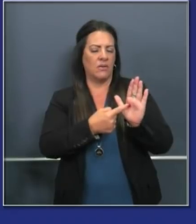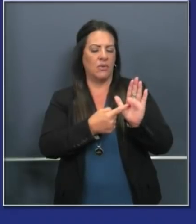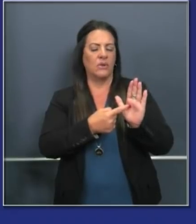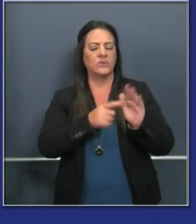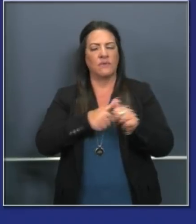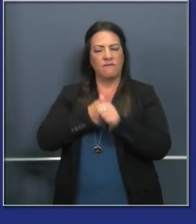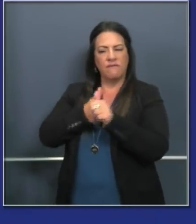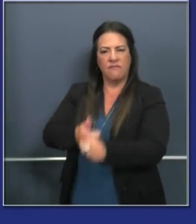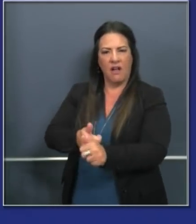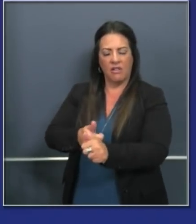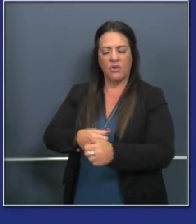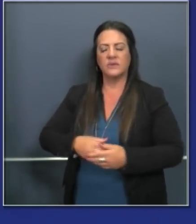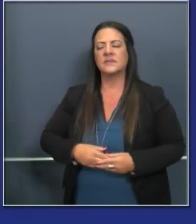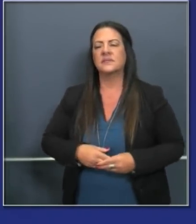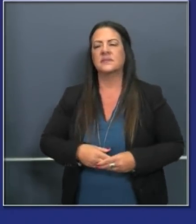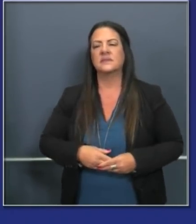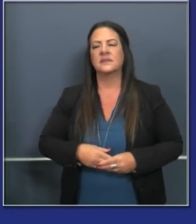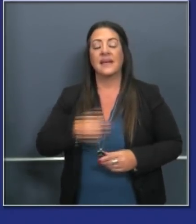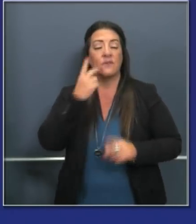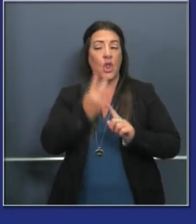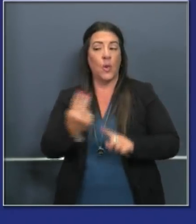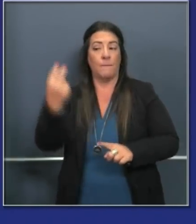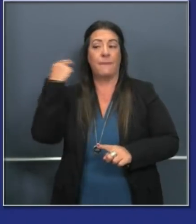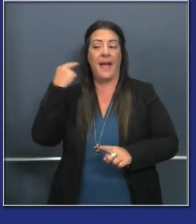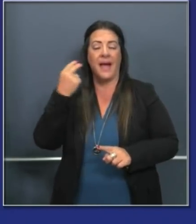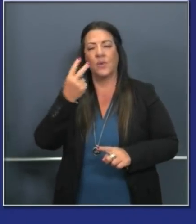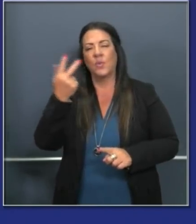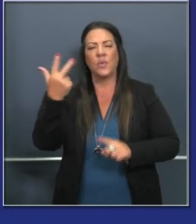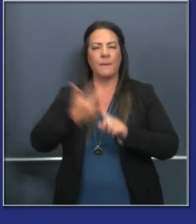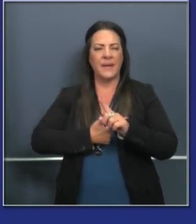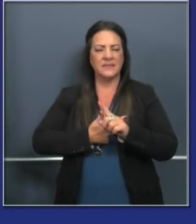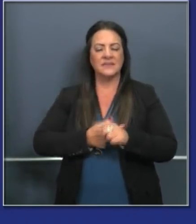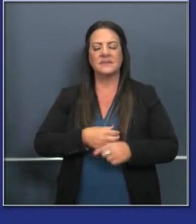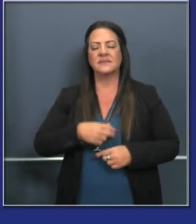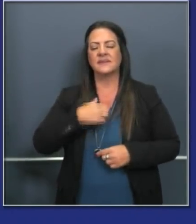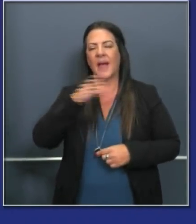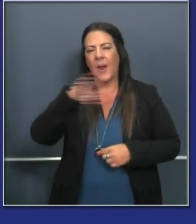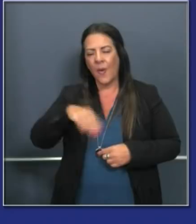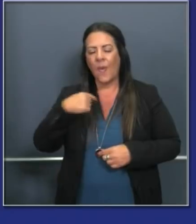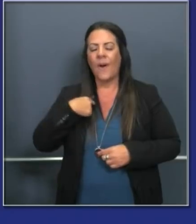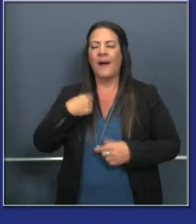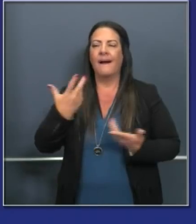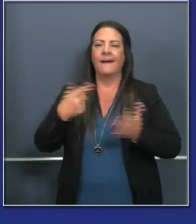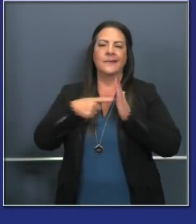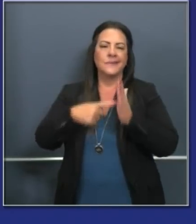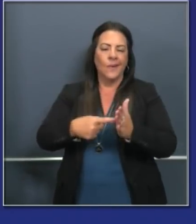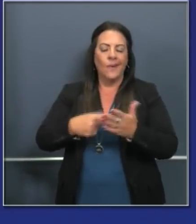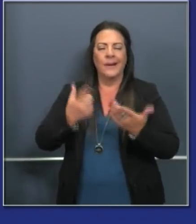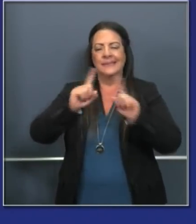BIT OF YOUR TIME TODAY AND TALK ABOUT MODELING. IT CAN BE A HEAD SCRATCHER TO BE CANDID